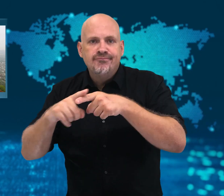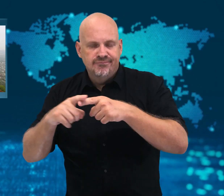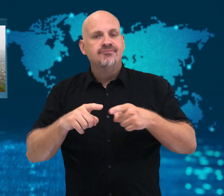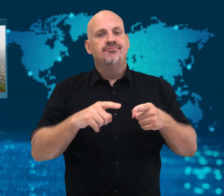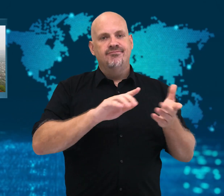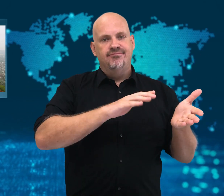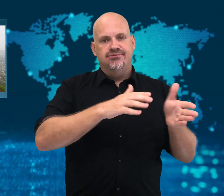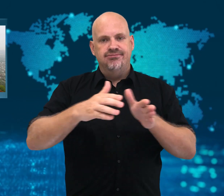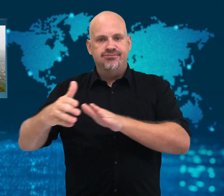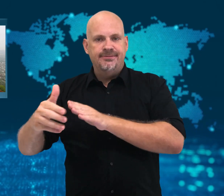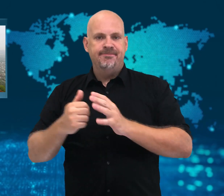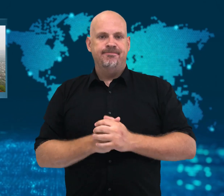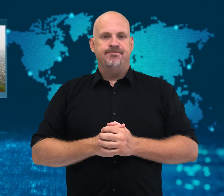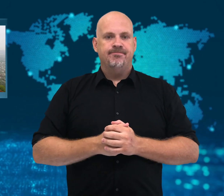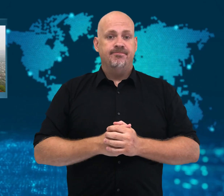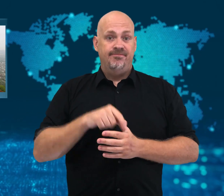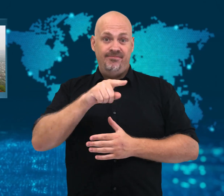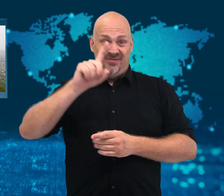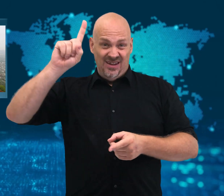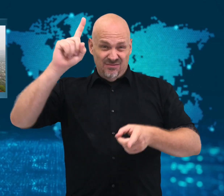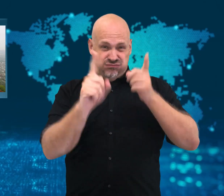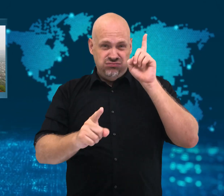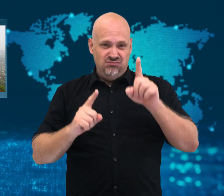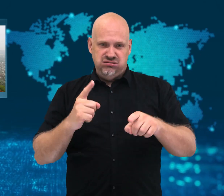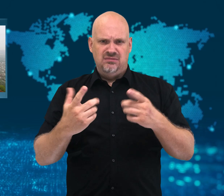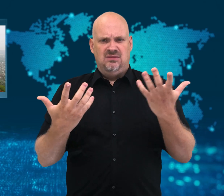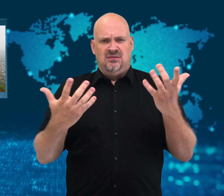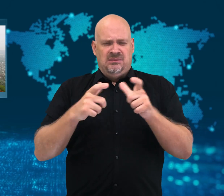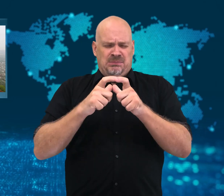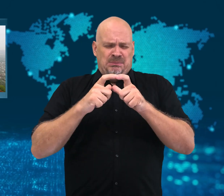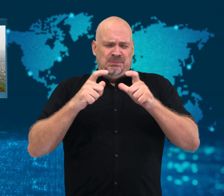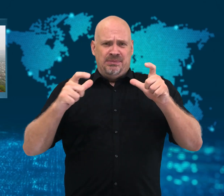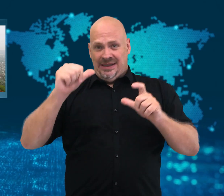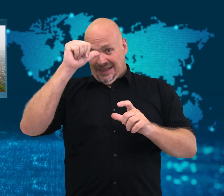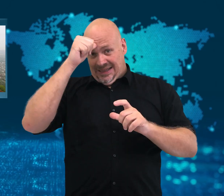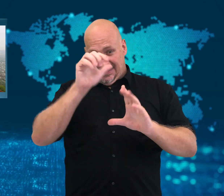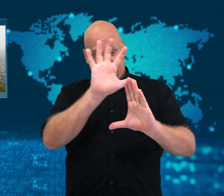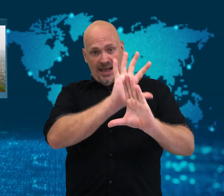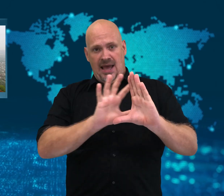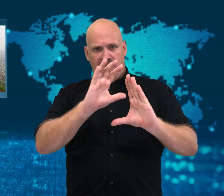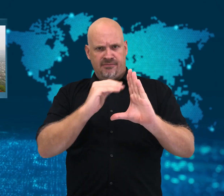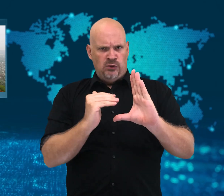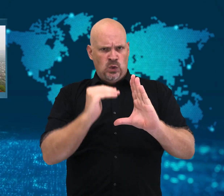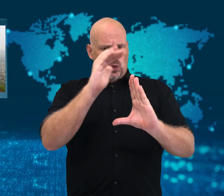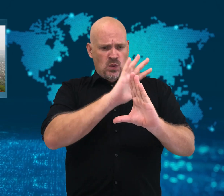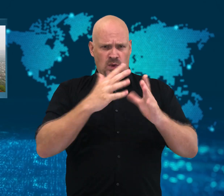In addition, around 250 animals were killed.